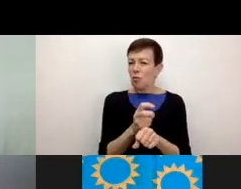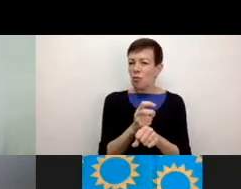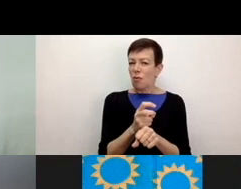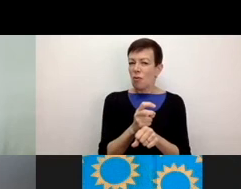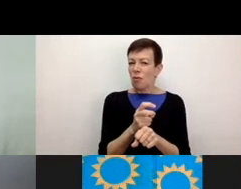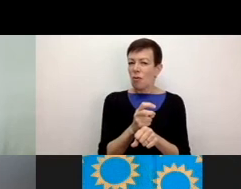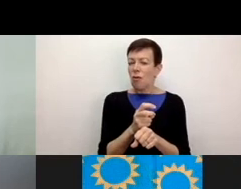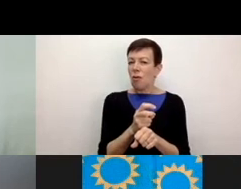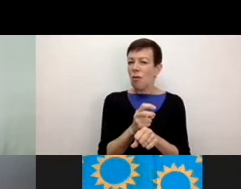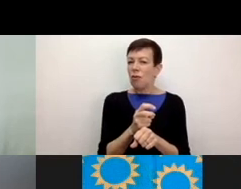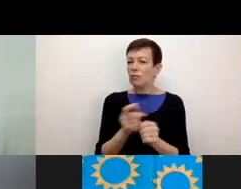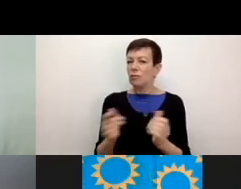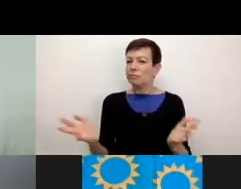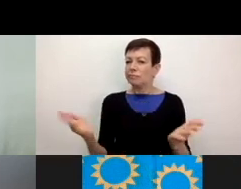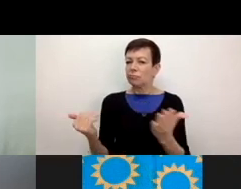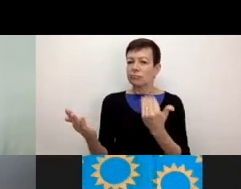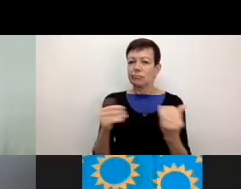during these uncertain times.